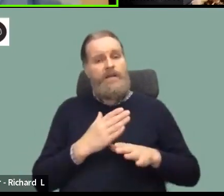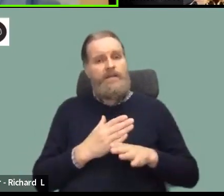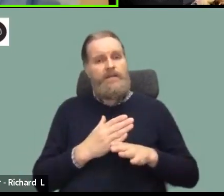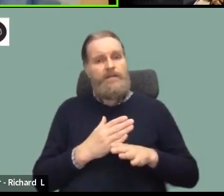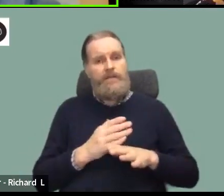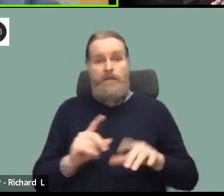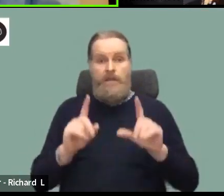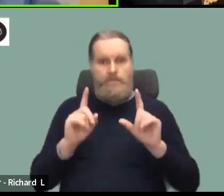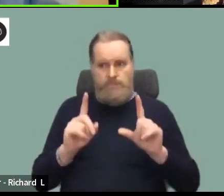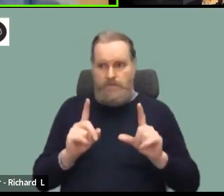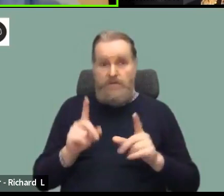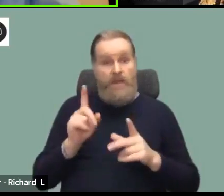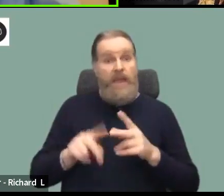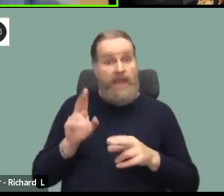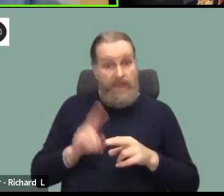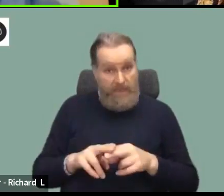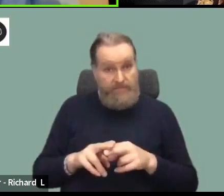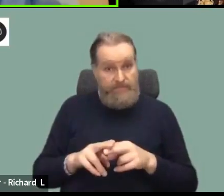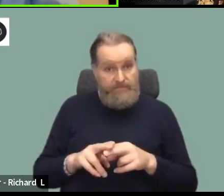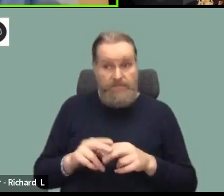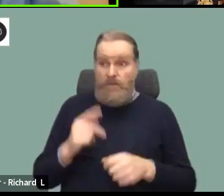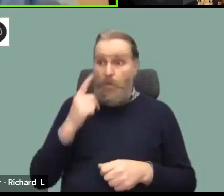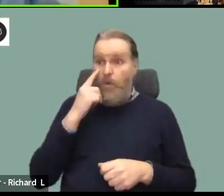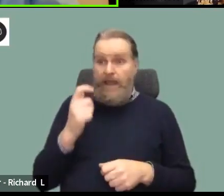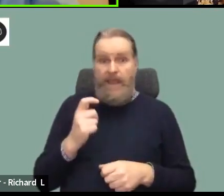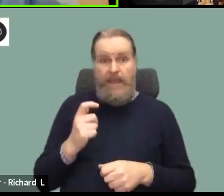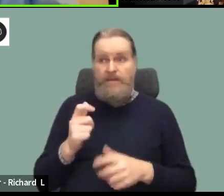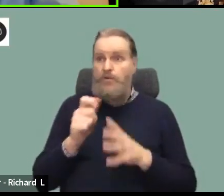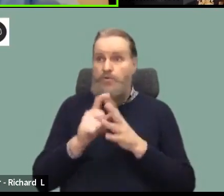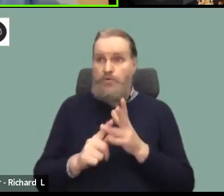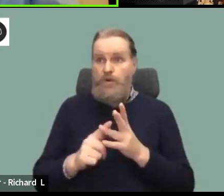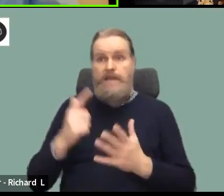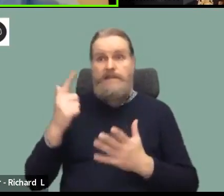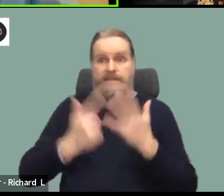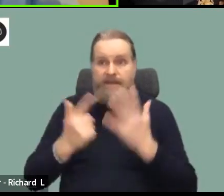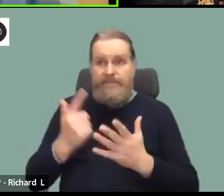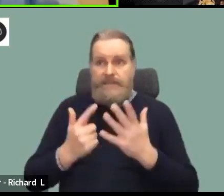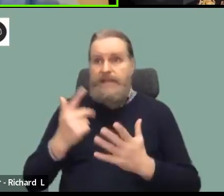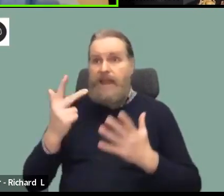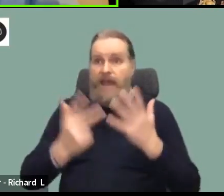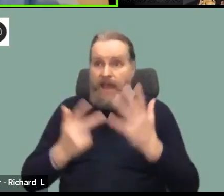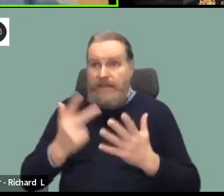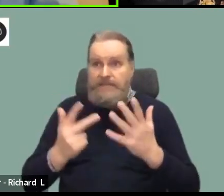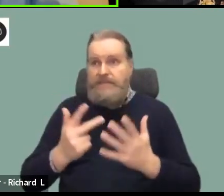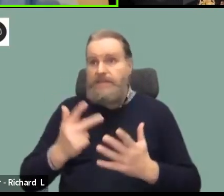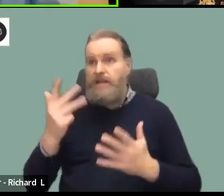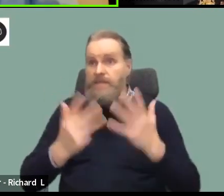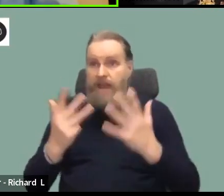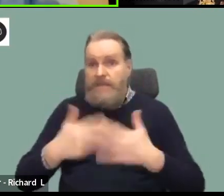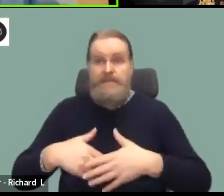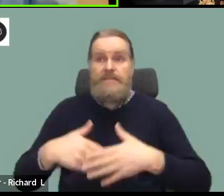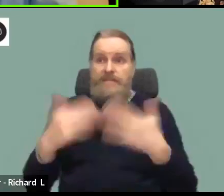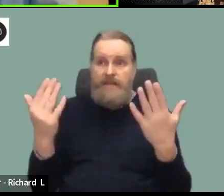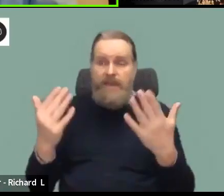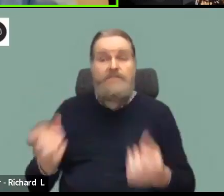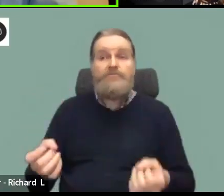to ask ourselves is if we fail to ask ourselves is if we felt we could deliver 15. 1516 1718 days of strike deliver 1516 1718 days of strike action, then it may well